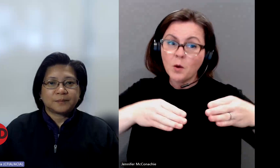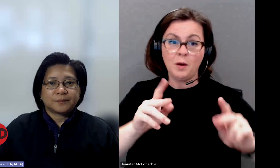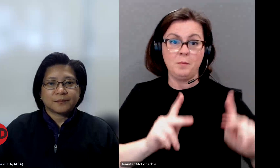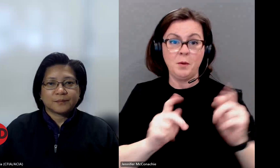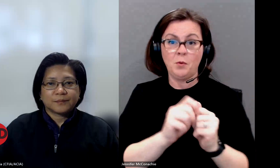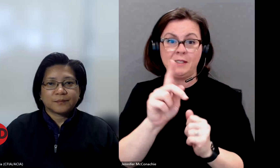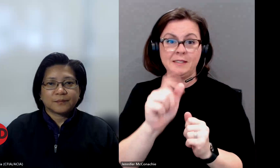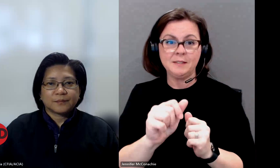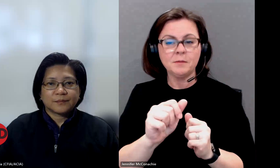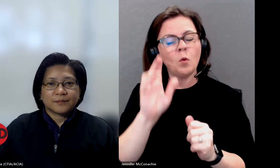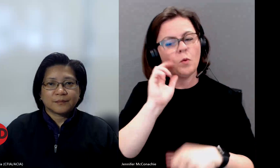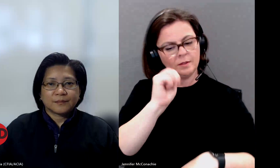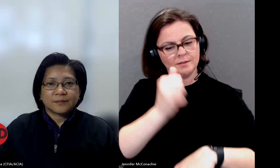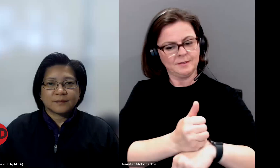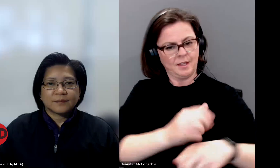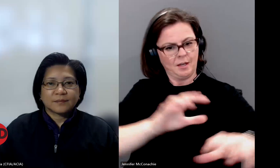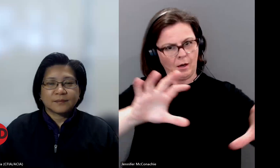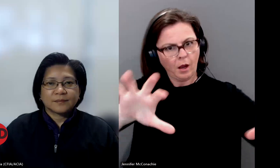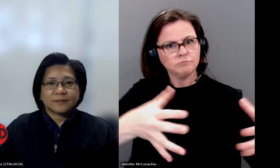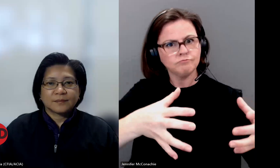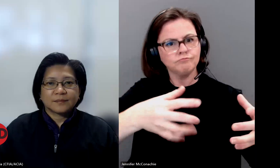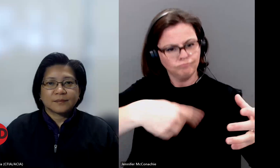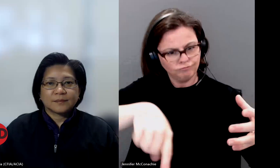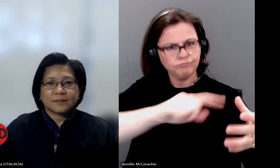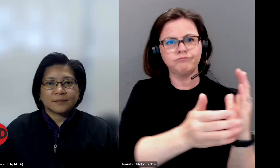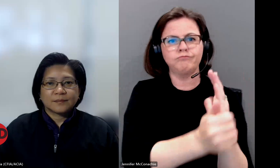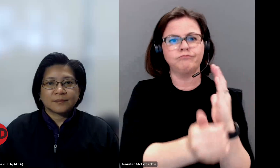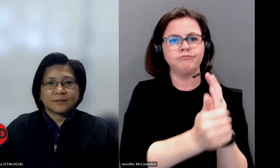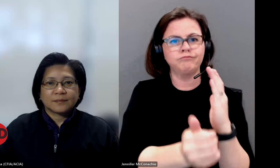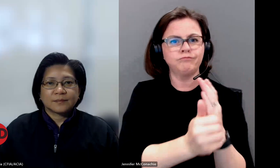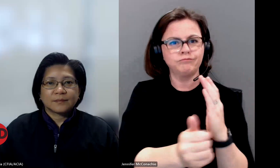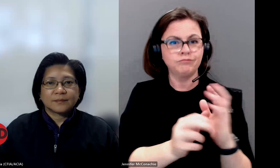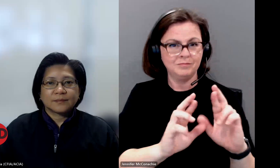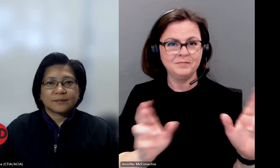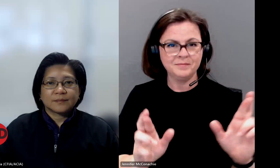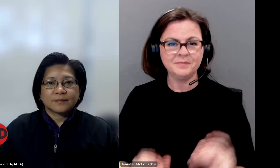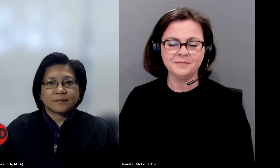in Biology for Persons with Disabilities talent pool.